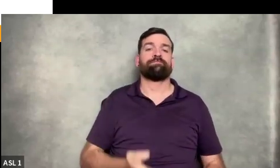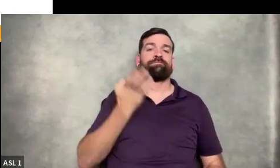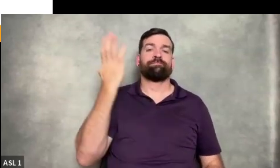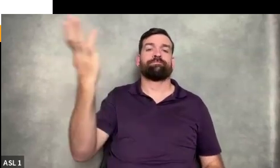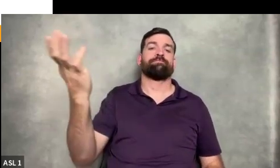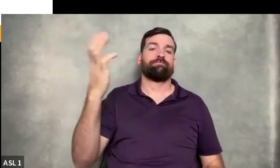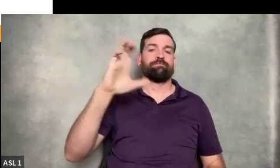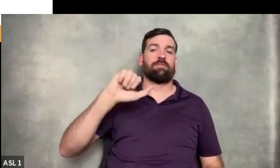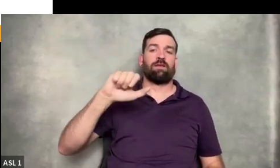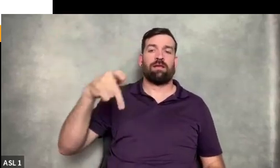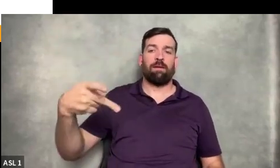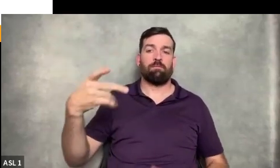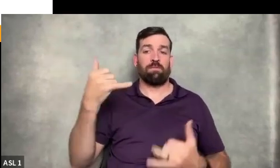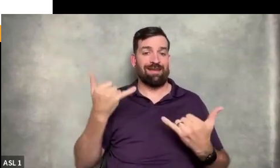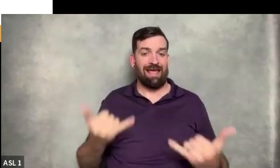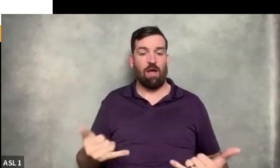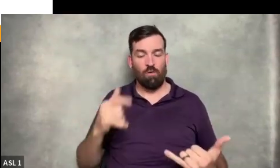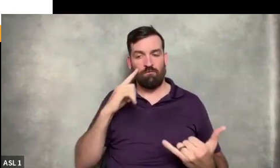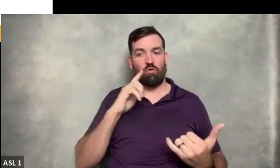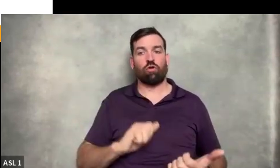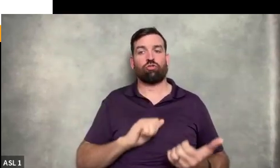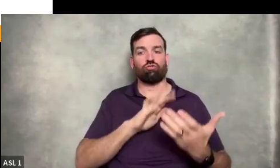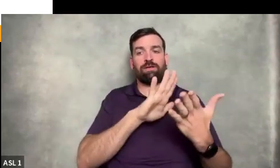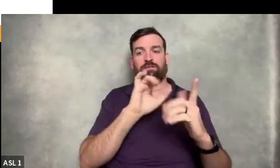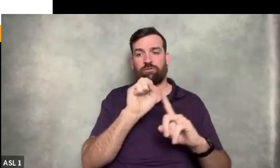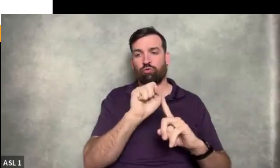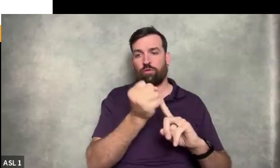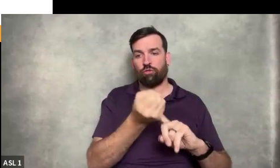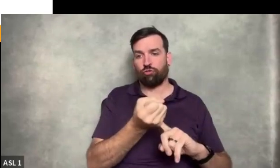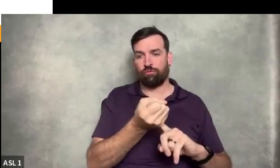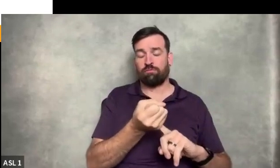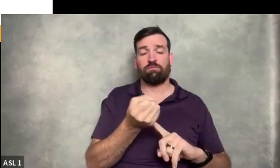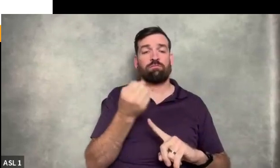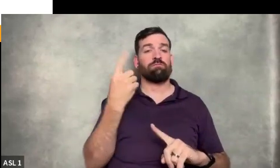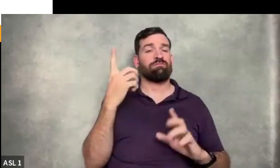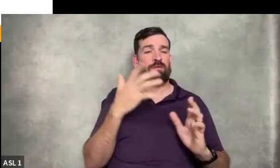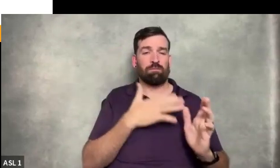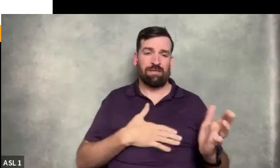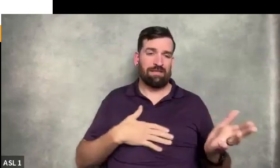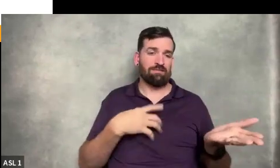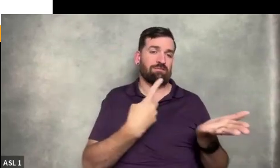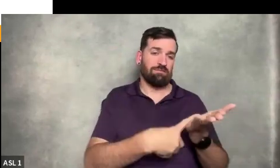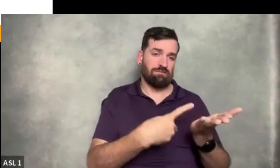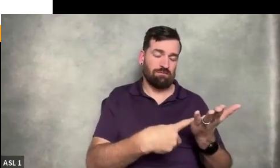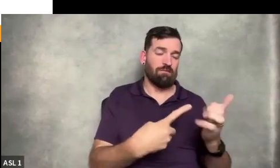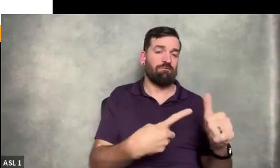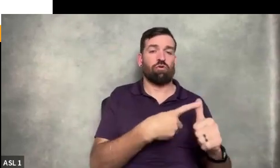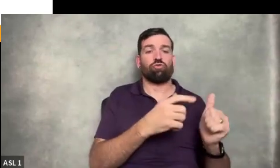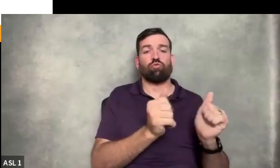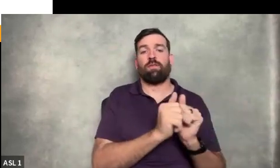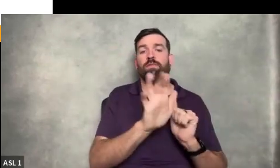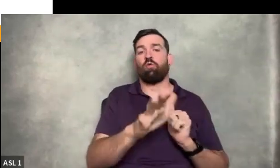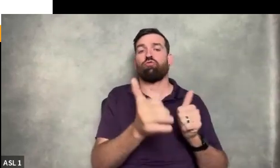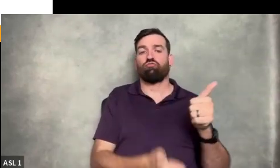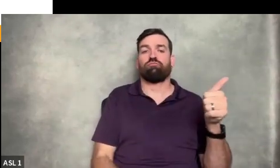plan now to address that situation. Please talk about it first with your Regional Administrator.